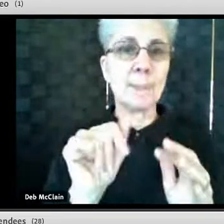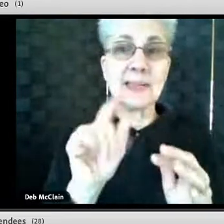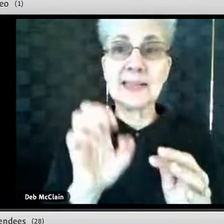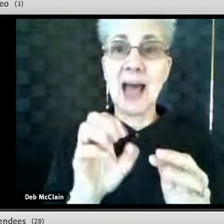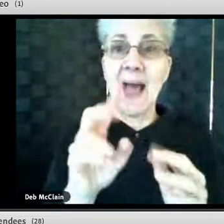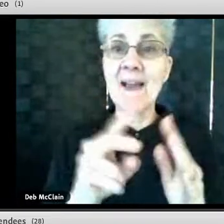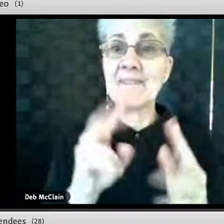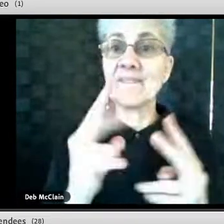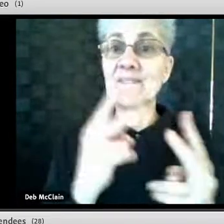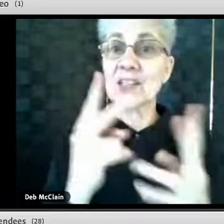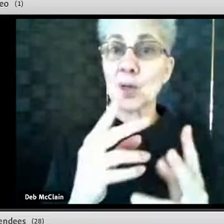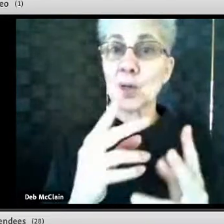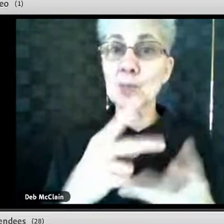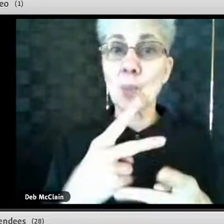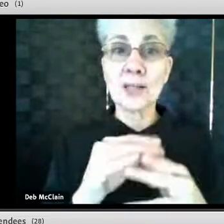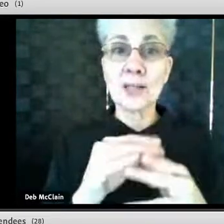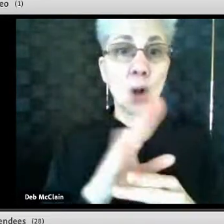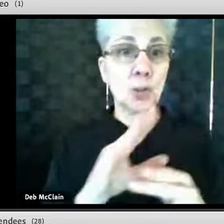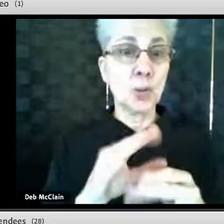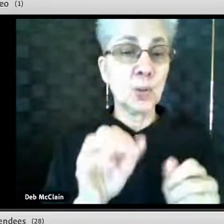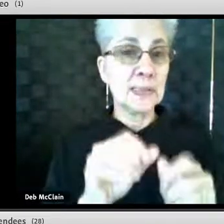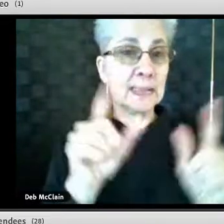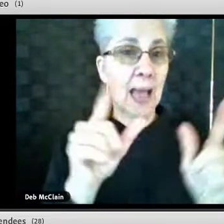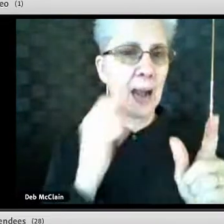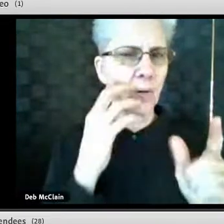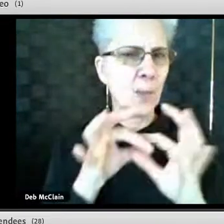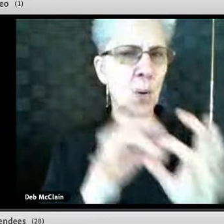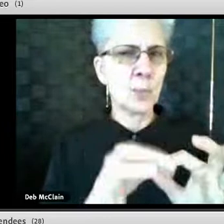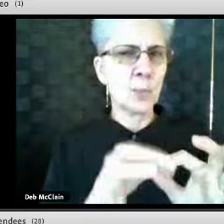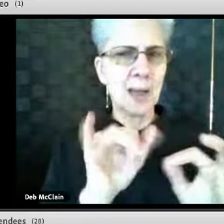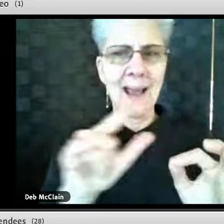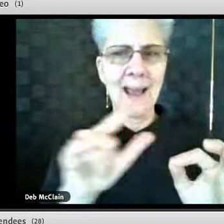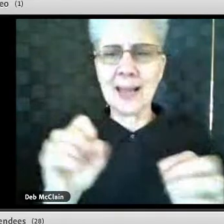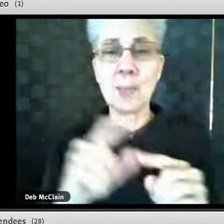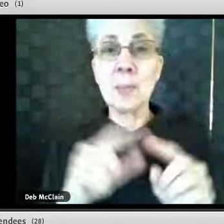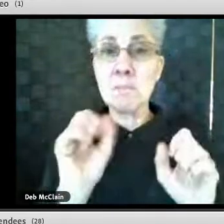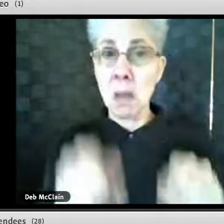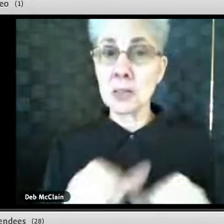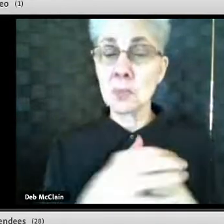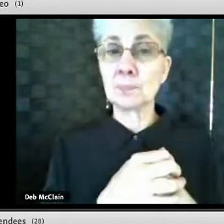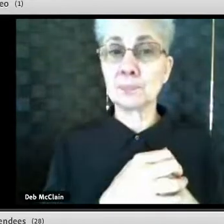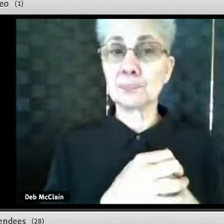it will show website visitors products on your site. I don't know if that will hook up to an iOS,